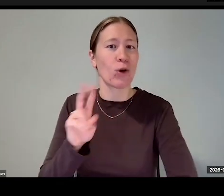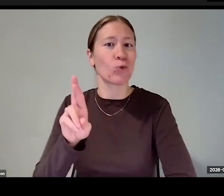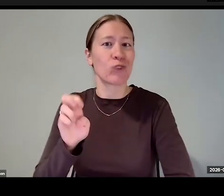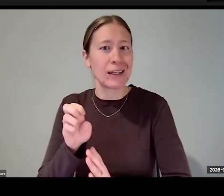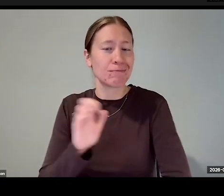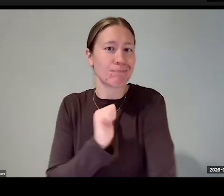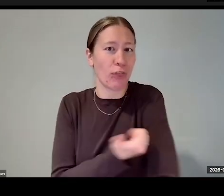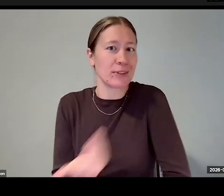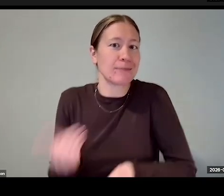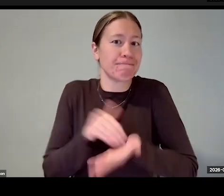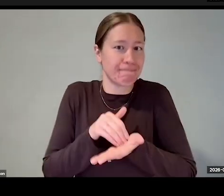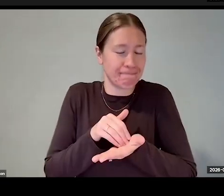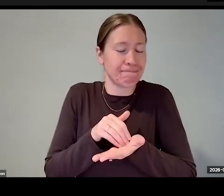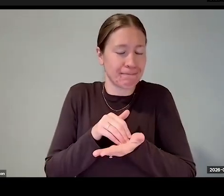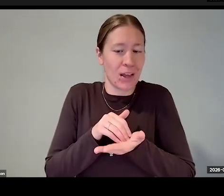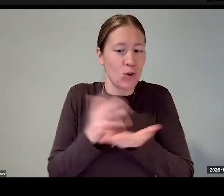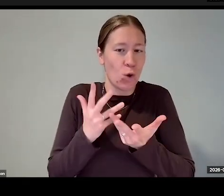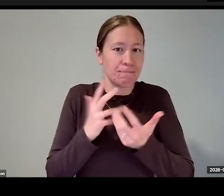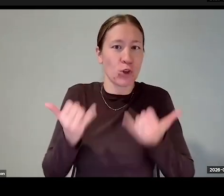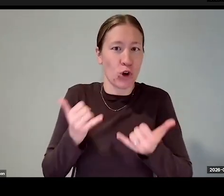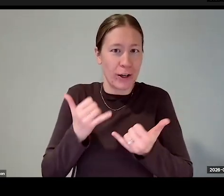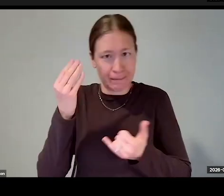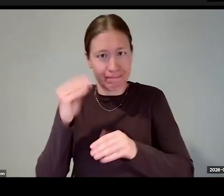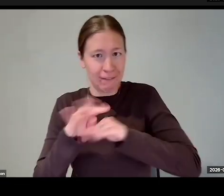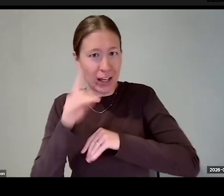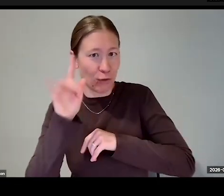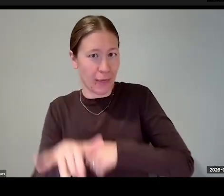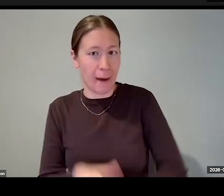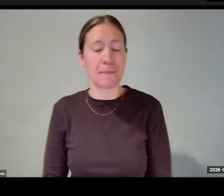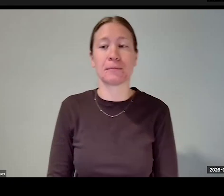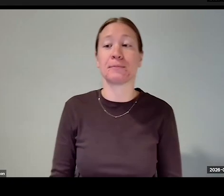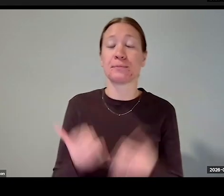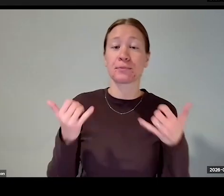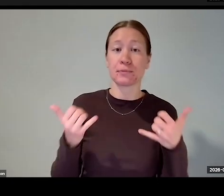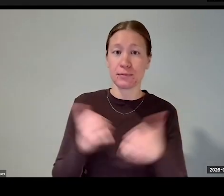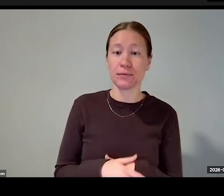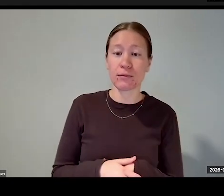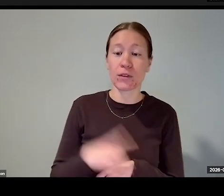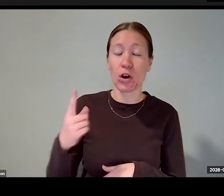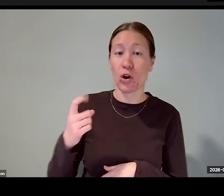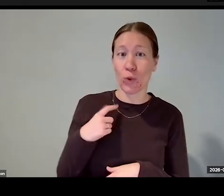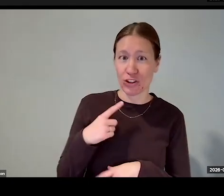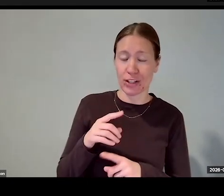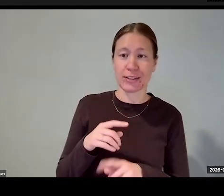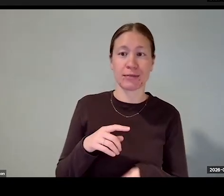And then back to the technical content, we did have a question about unique slide titles